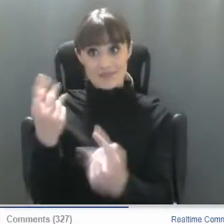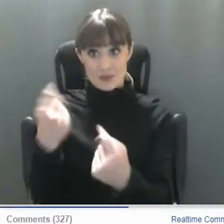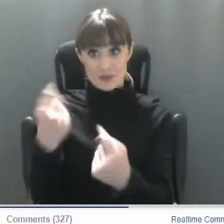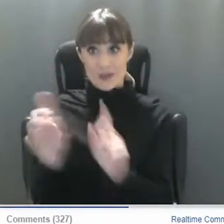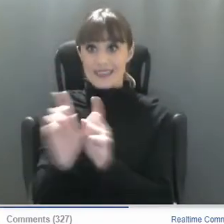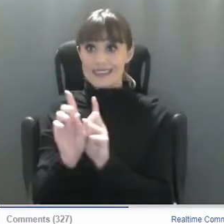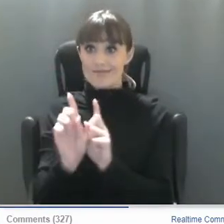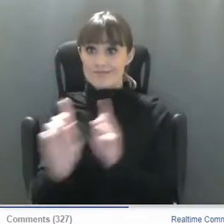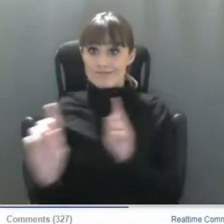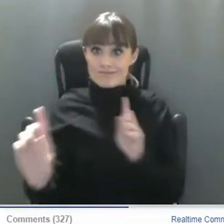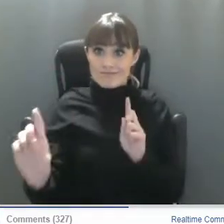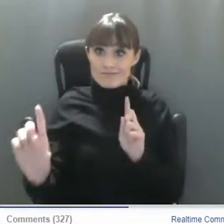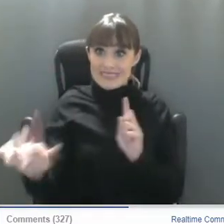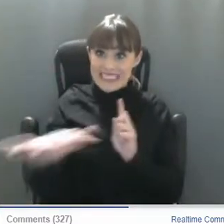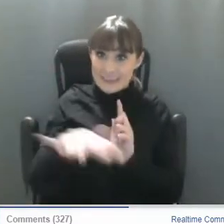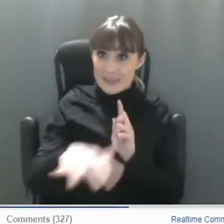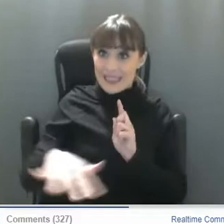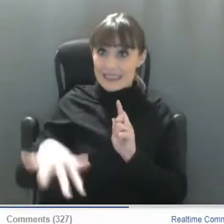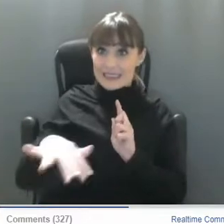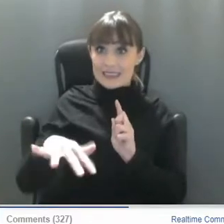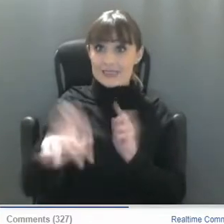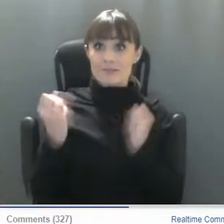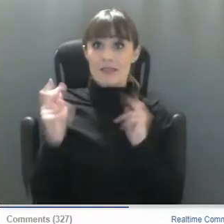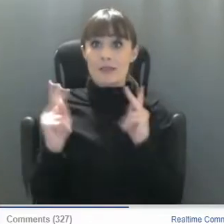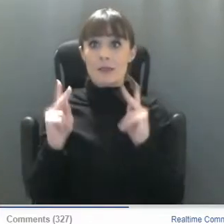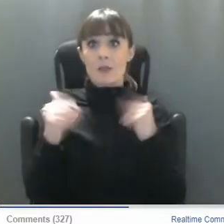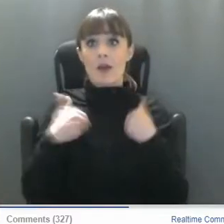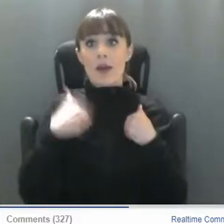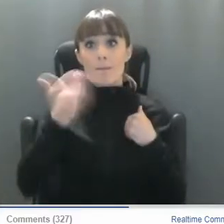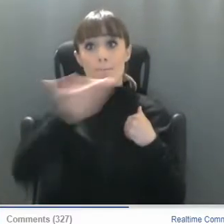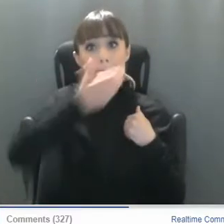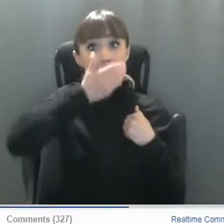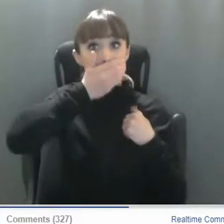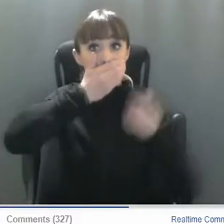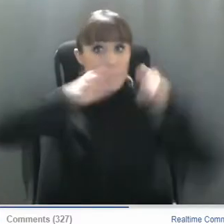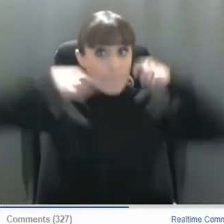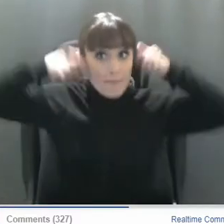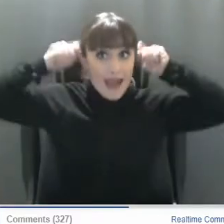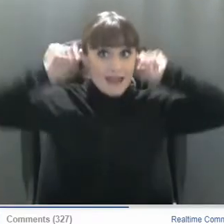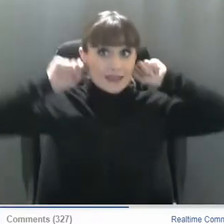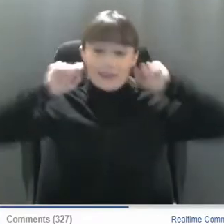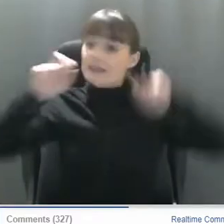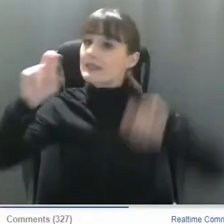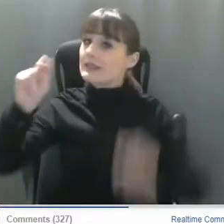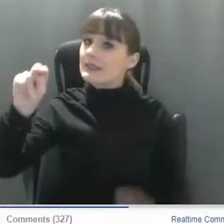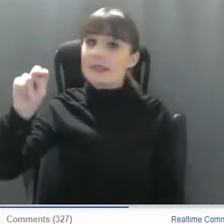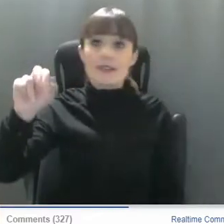of folks were wearing masks. Nancy, you do not have to wear a mask to visit. It's